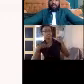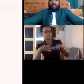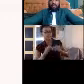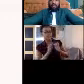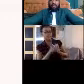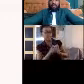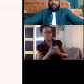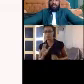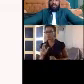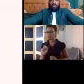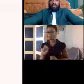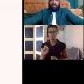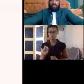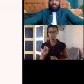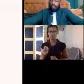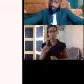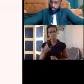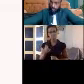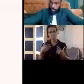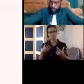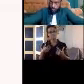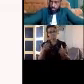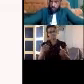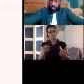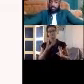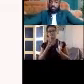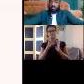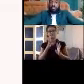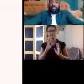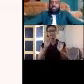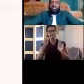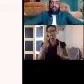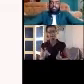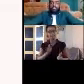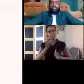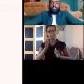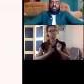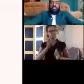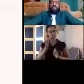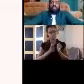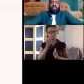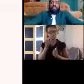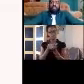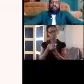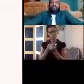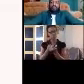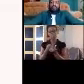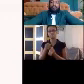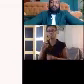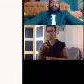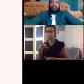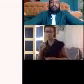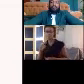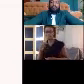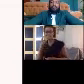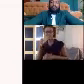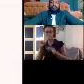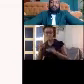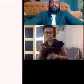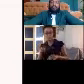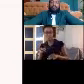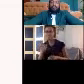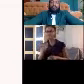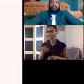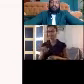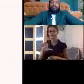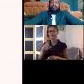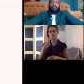Pam was saying around going against the grain of like the code of silence, and actually